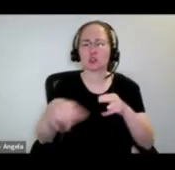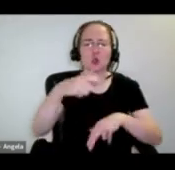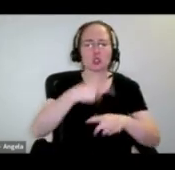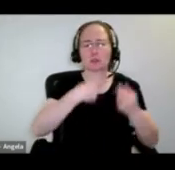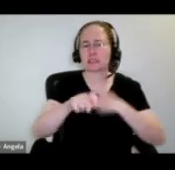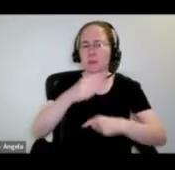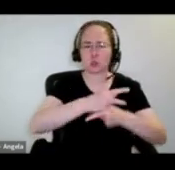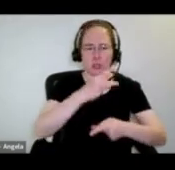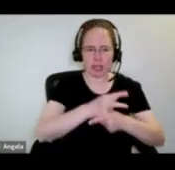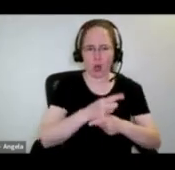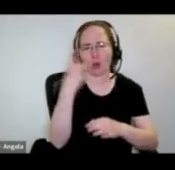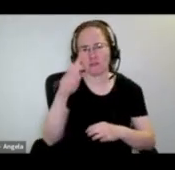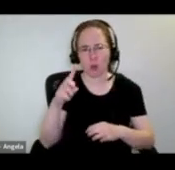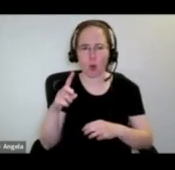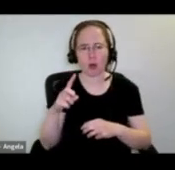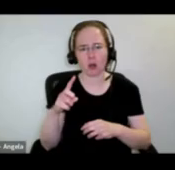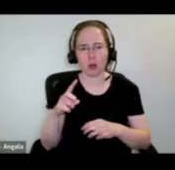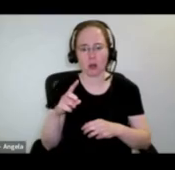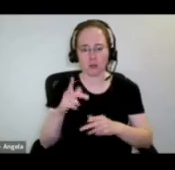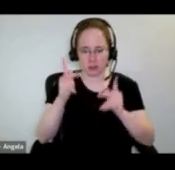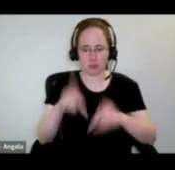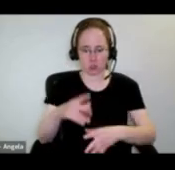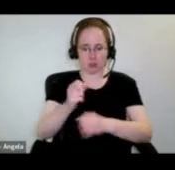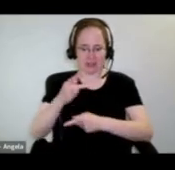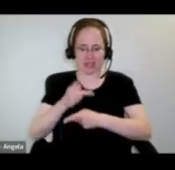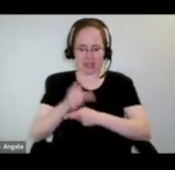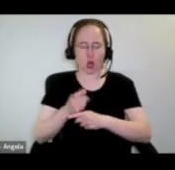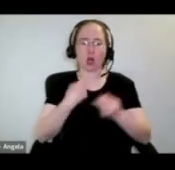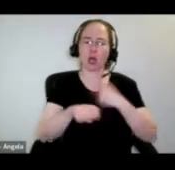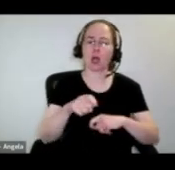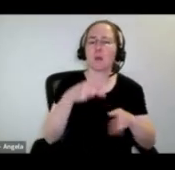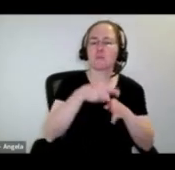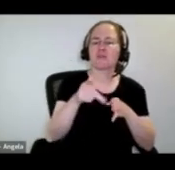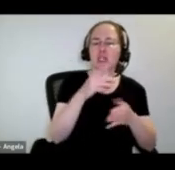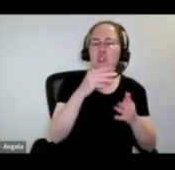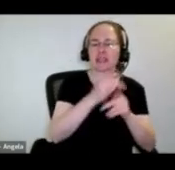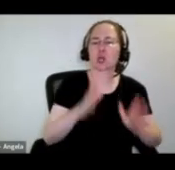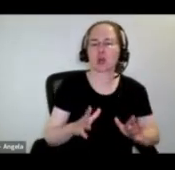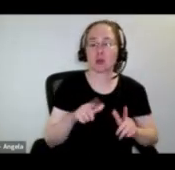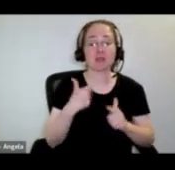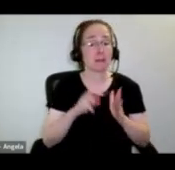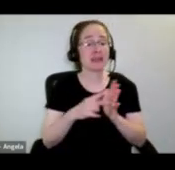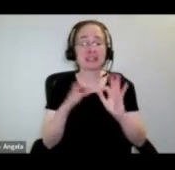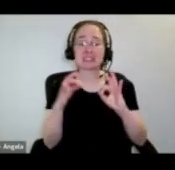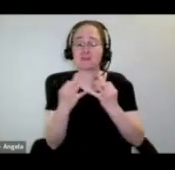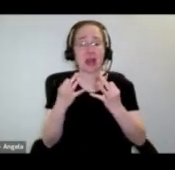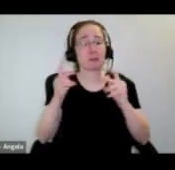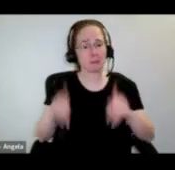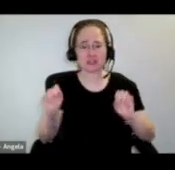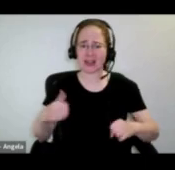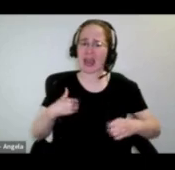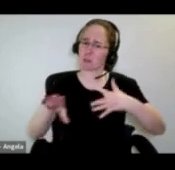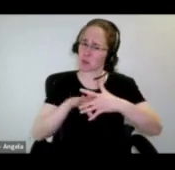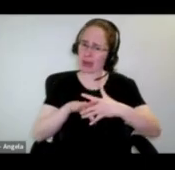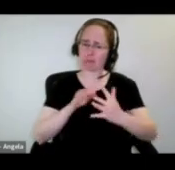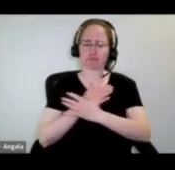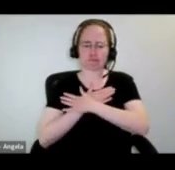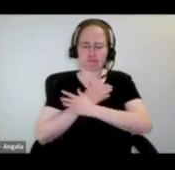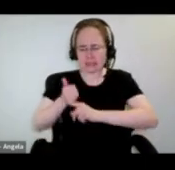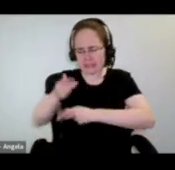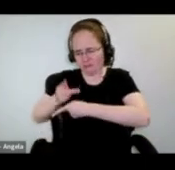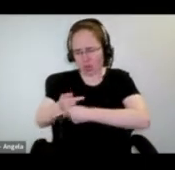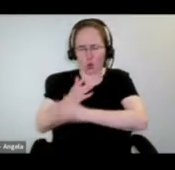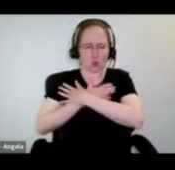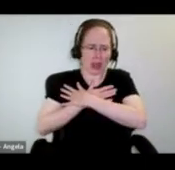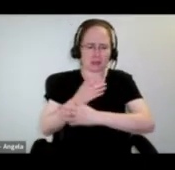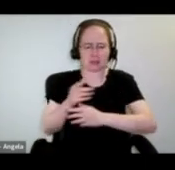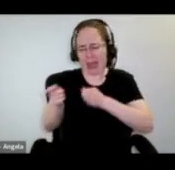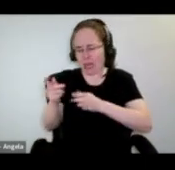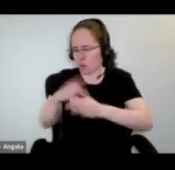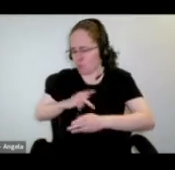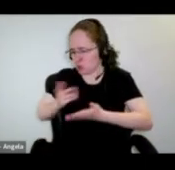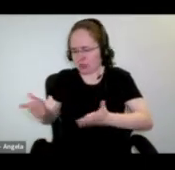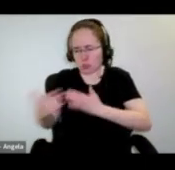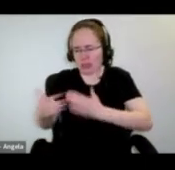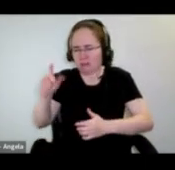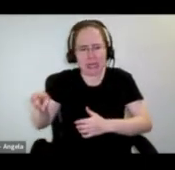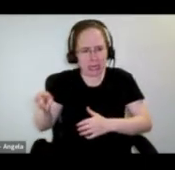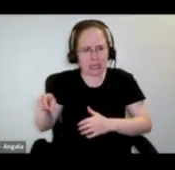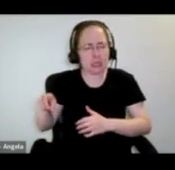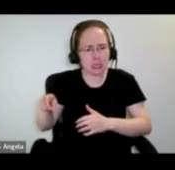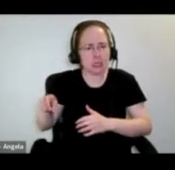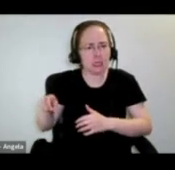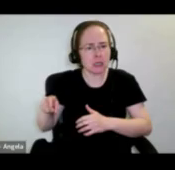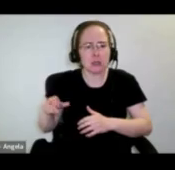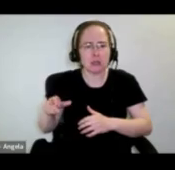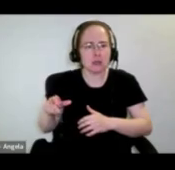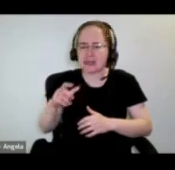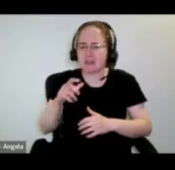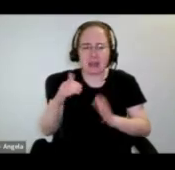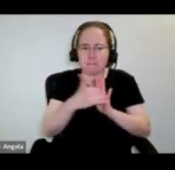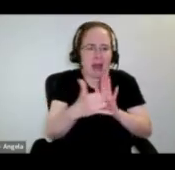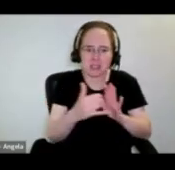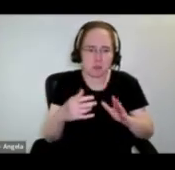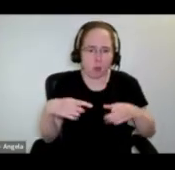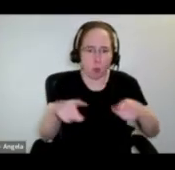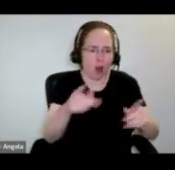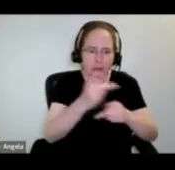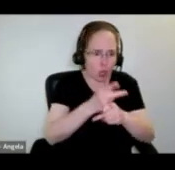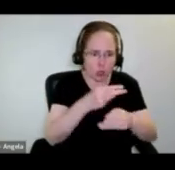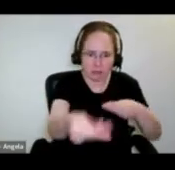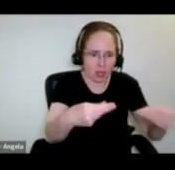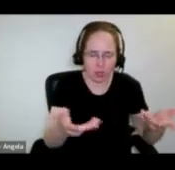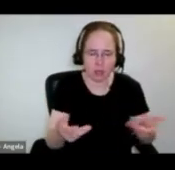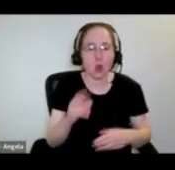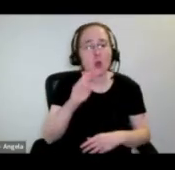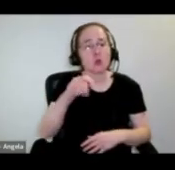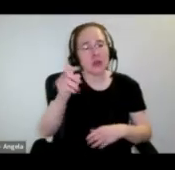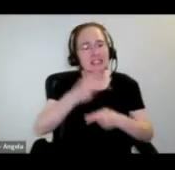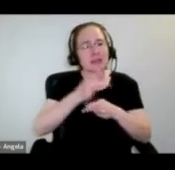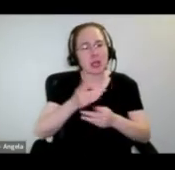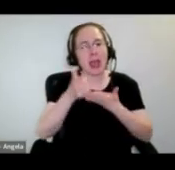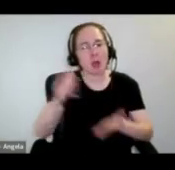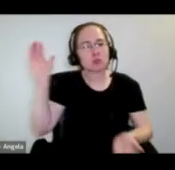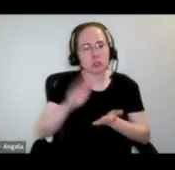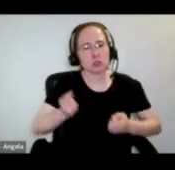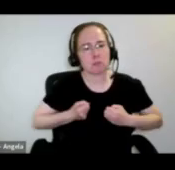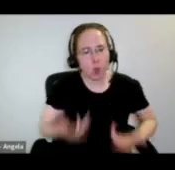David Watkins: So the word respite means offering short-term substitute care for the care receiver by a professional caregiver, so the family caregiver can have a break to do self-care, rest, handle personal matters, or whatever they need to do is not possible while caregiving.